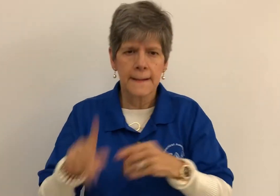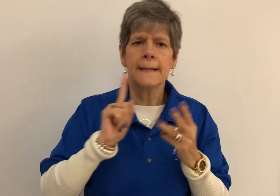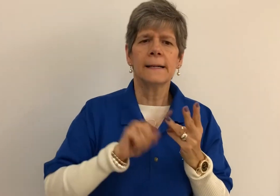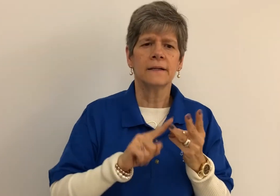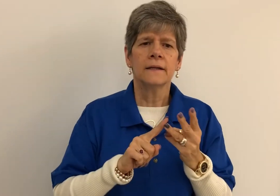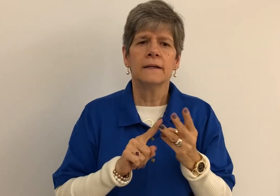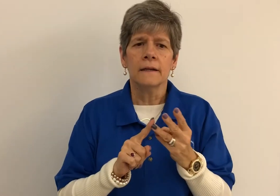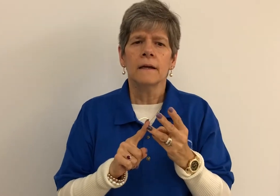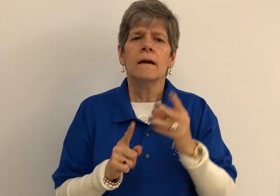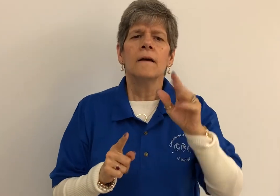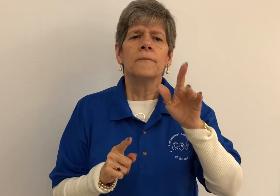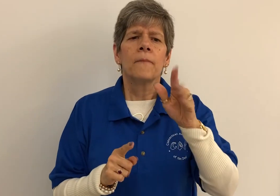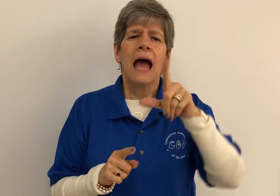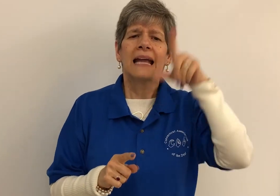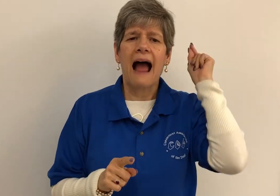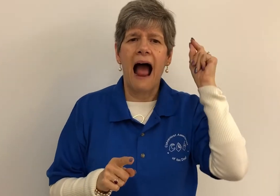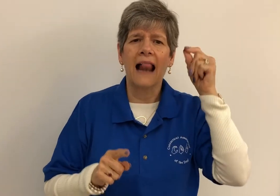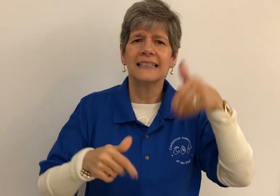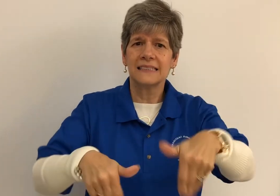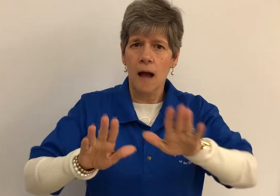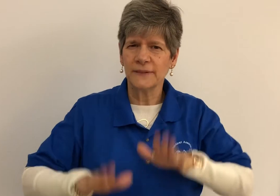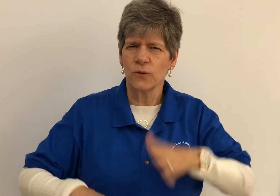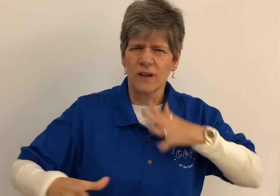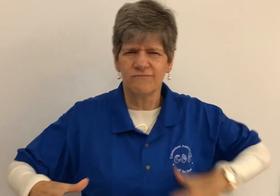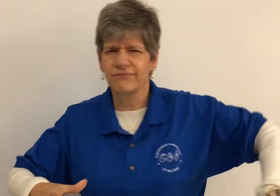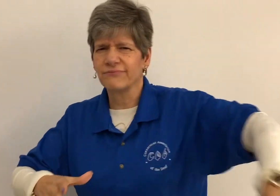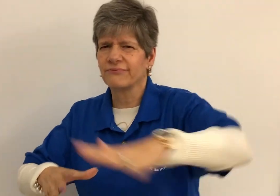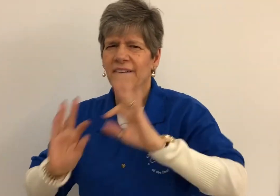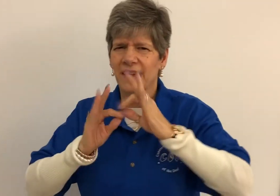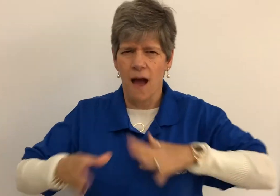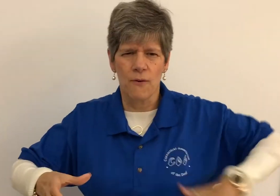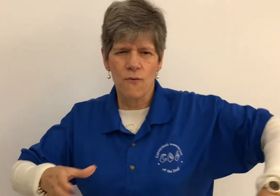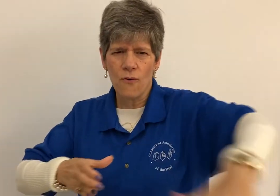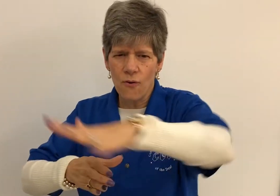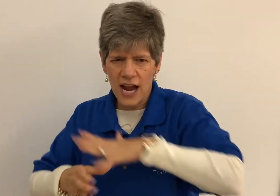Gallaudet's family plot;